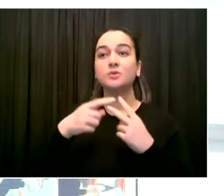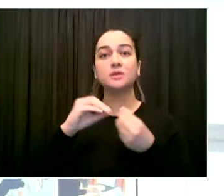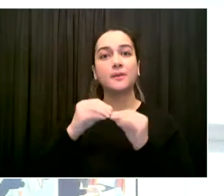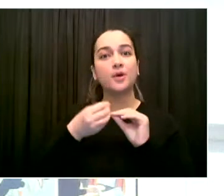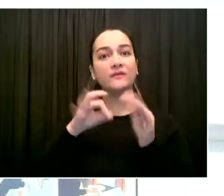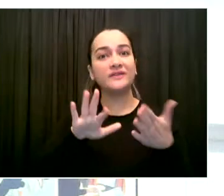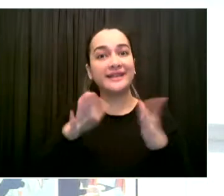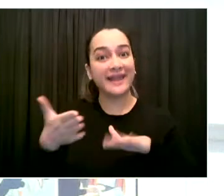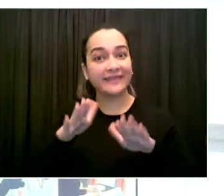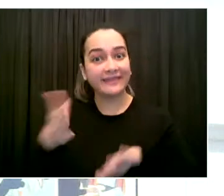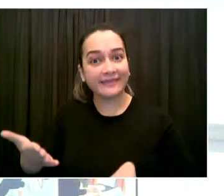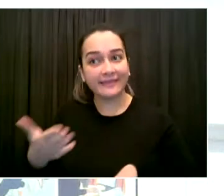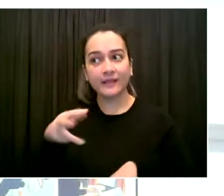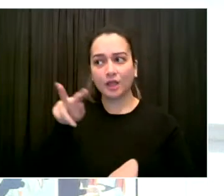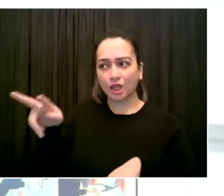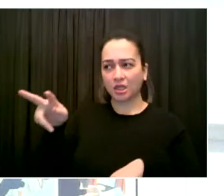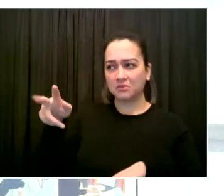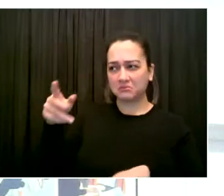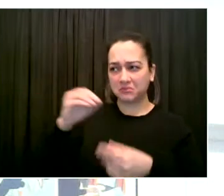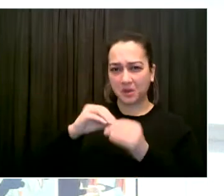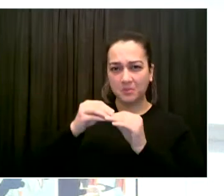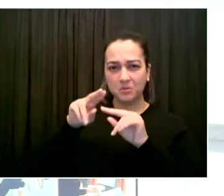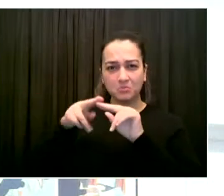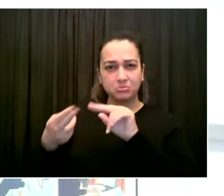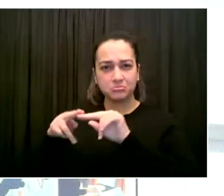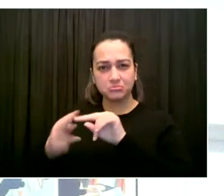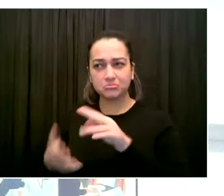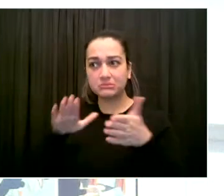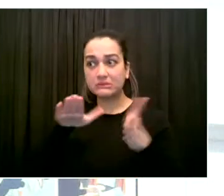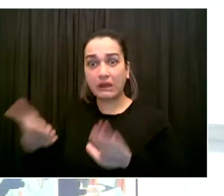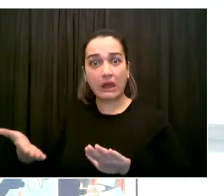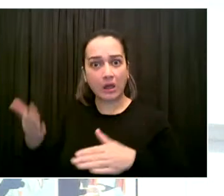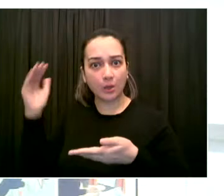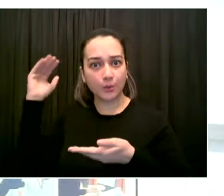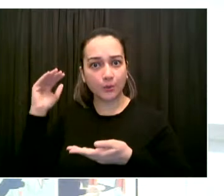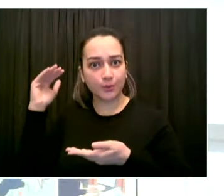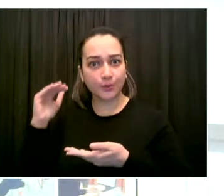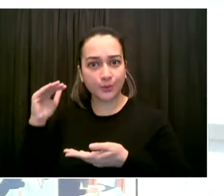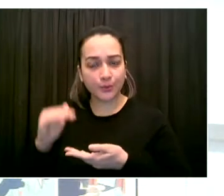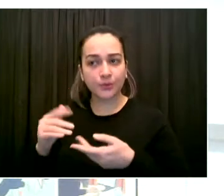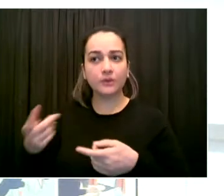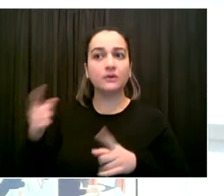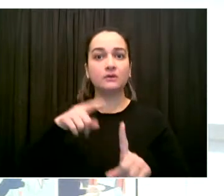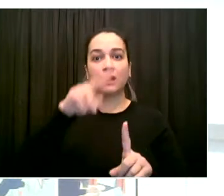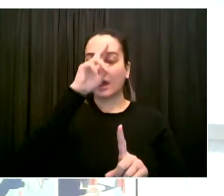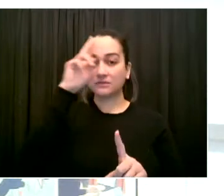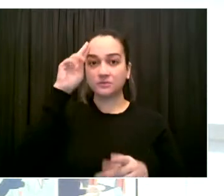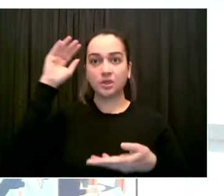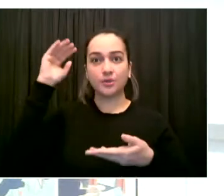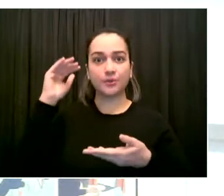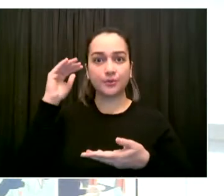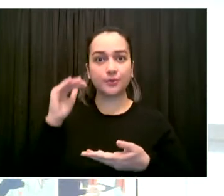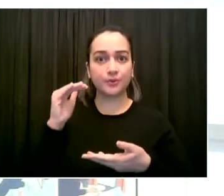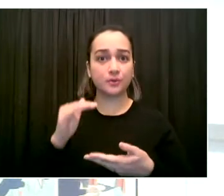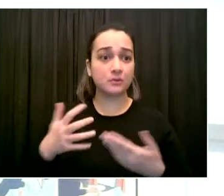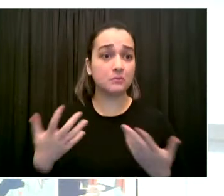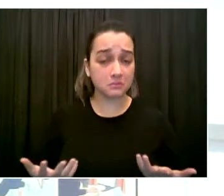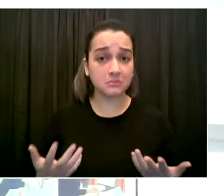HAVE TO THINK